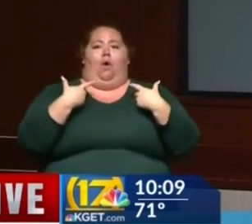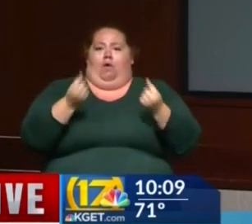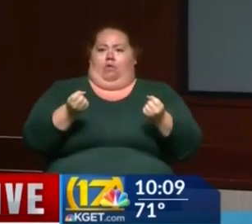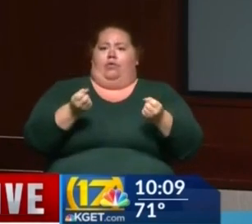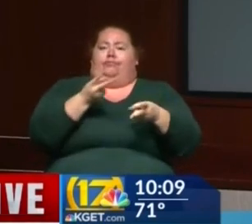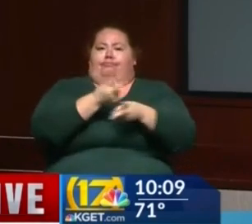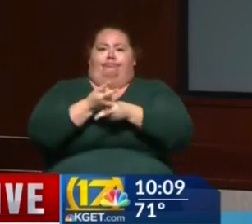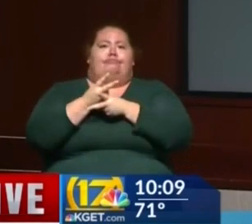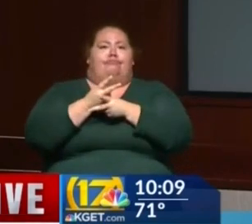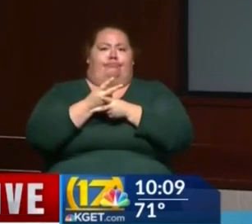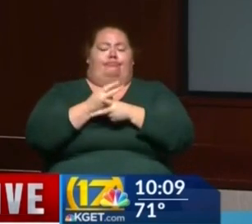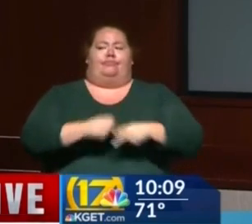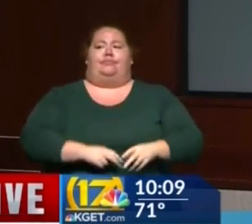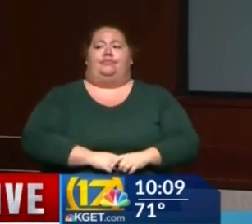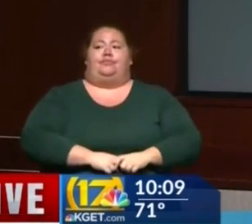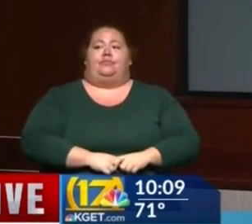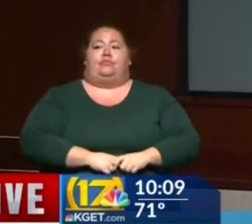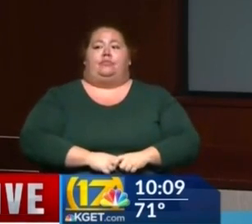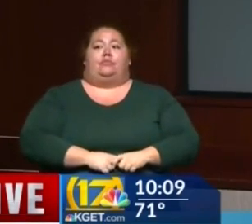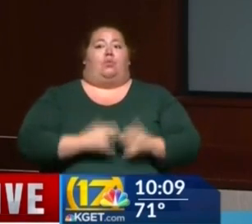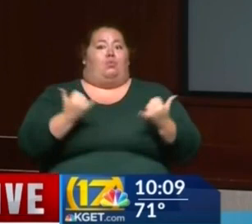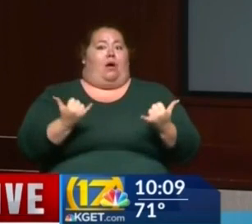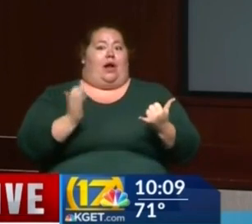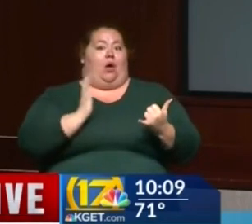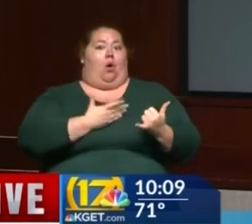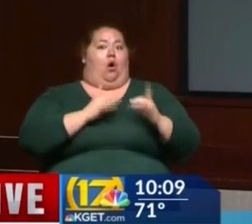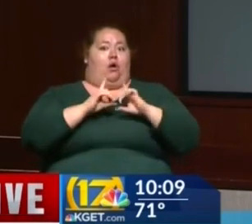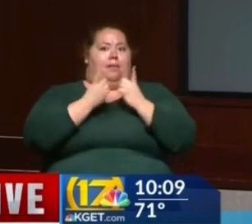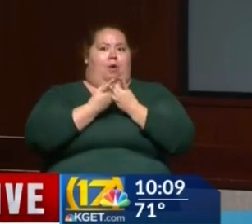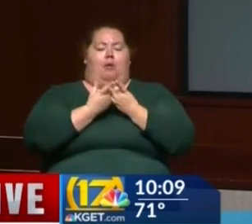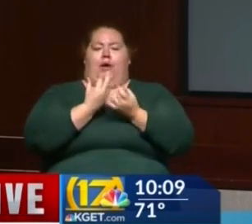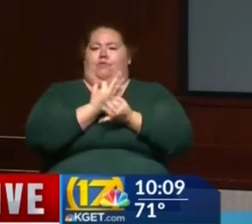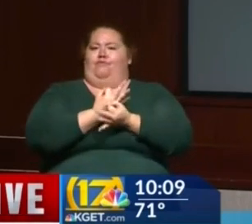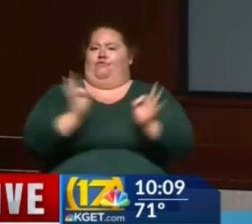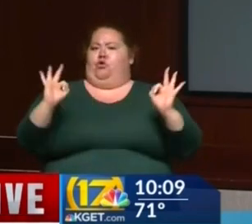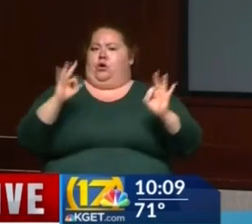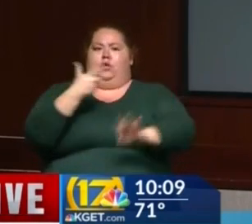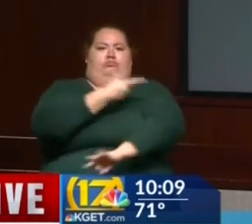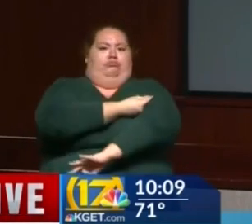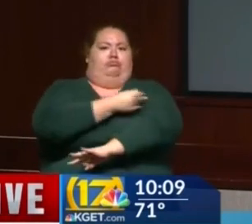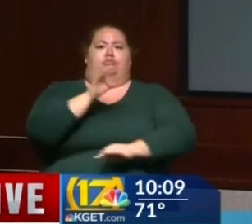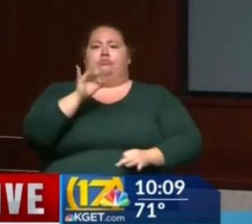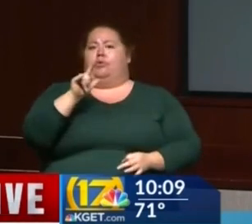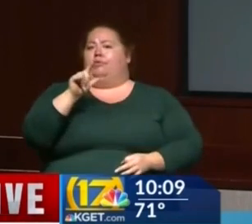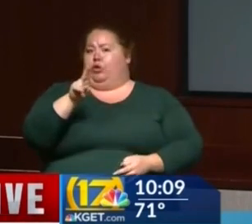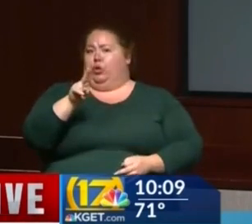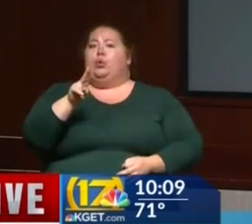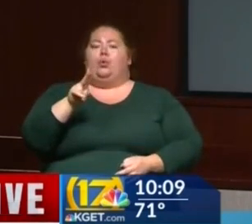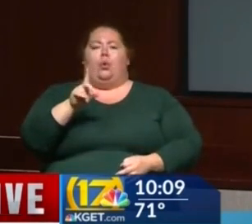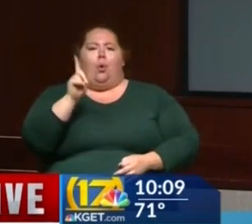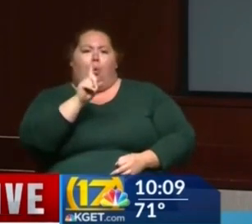THAT WE CAN TAKE TO KEEP OURSELVES AND OUR LOVED ONES HEALTHY AND TO PRESERVE OUR HEALTHCARE RESOURCES OUR